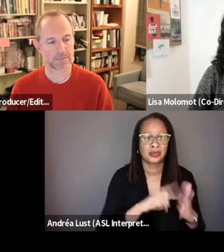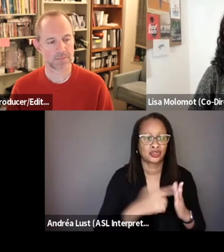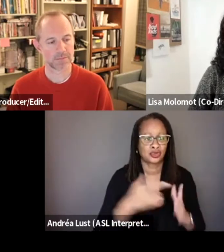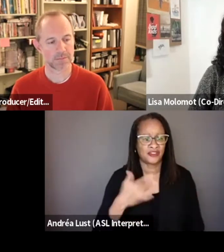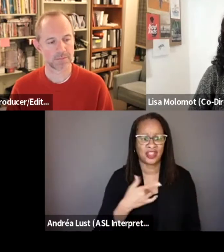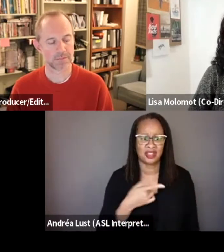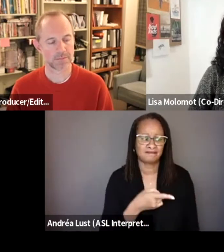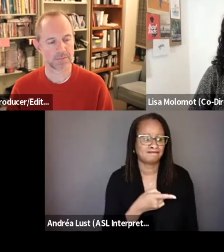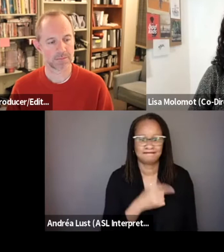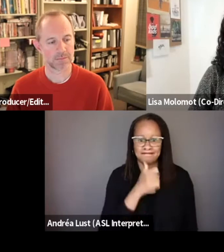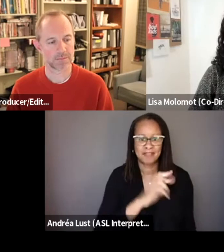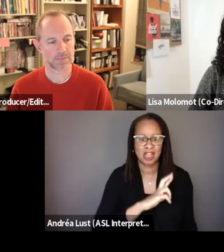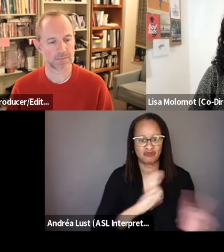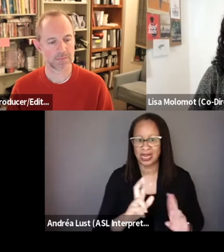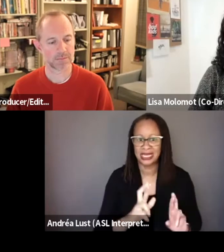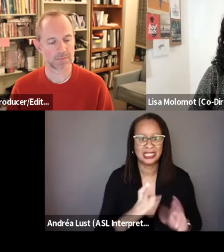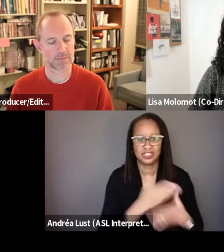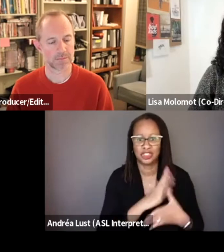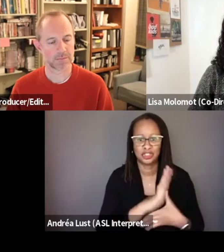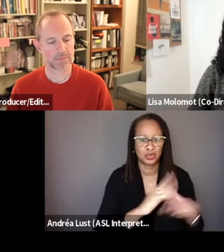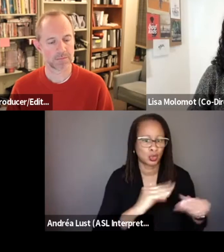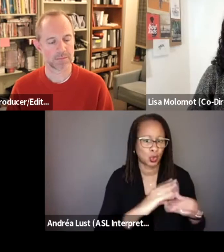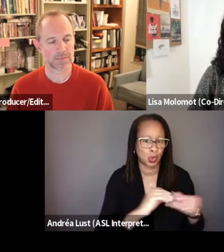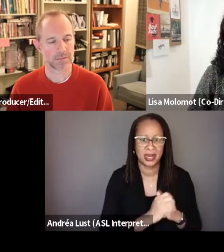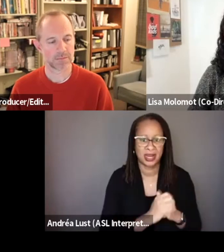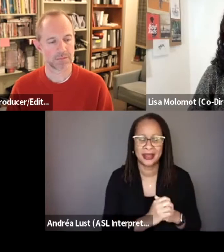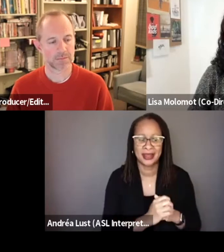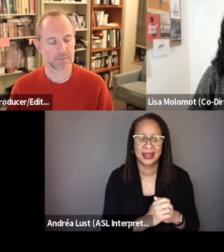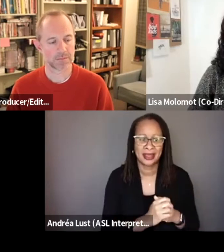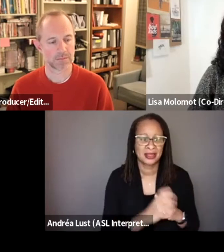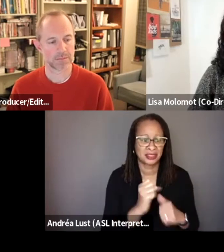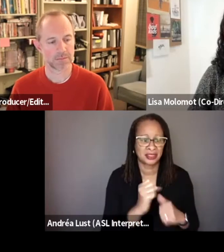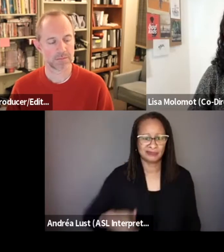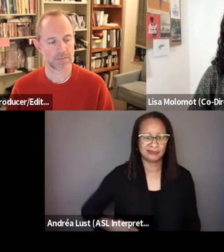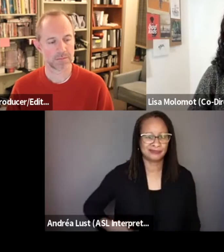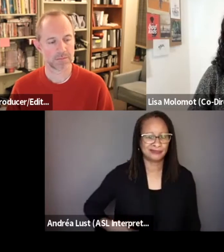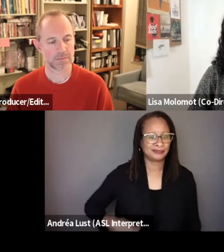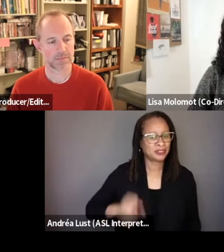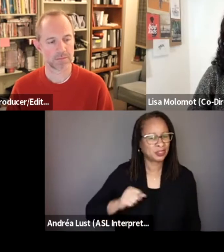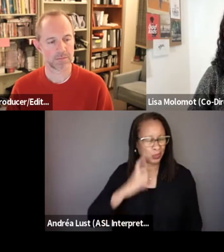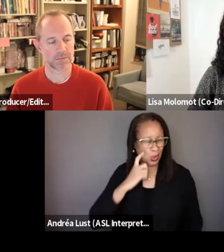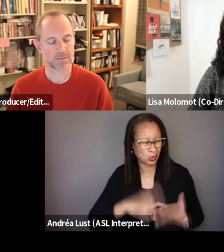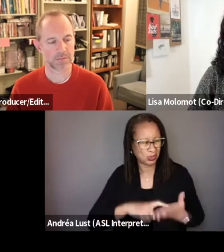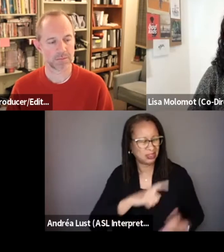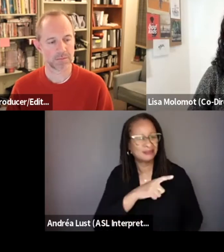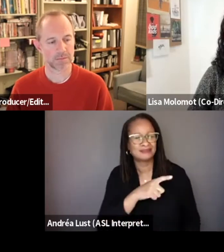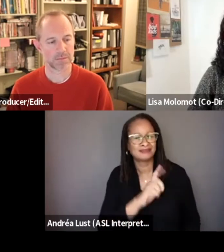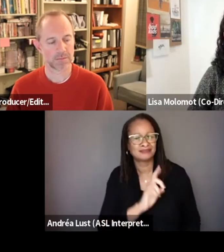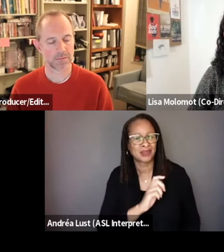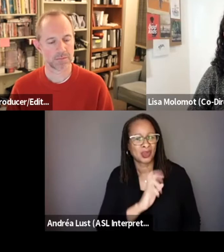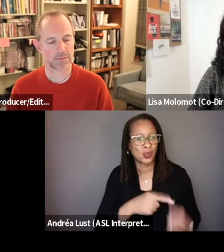they're not ready to tell their story, so just intuitively, you can tell when people are ready.